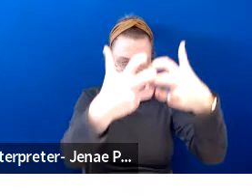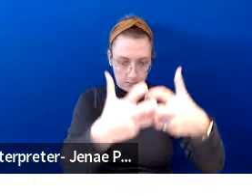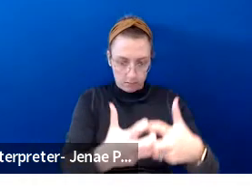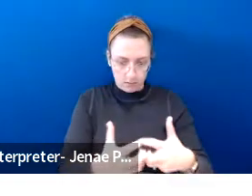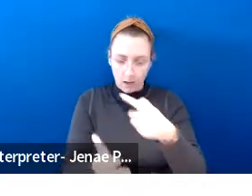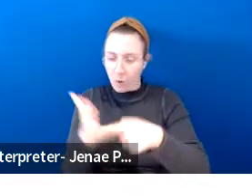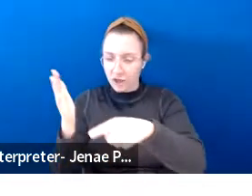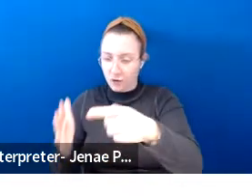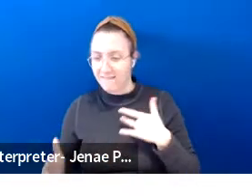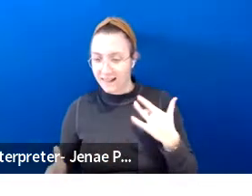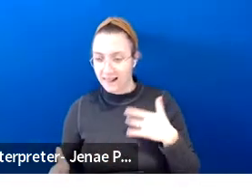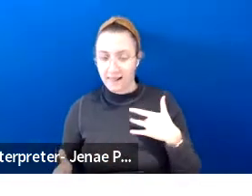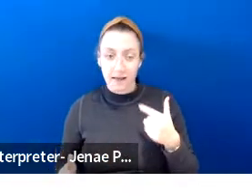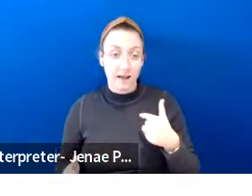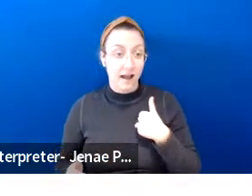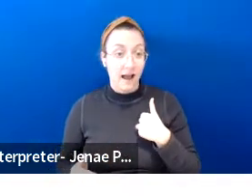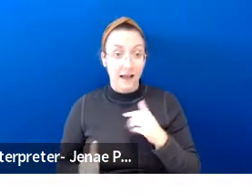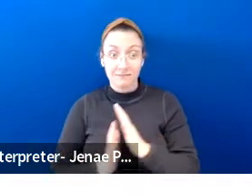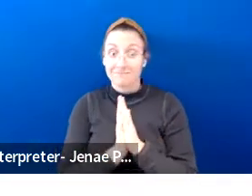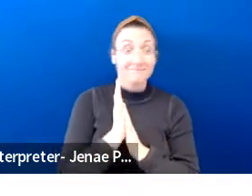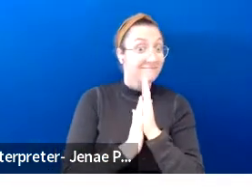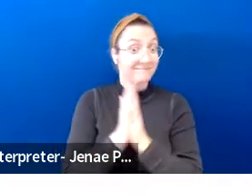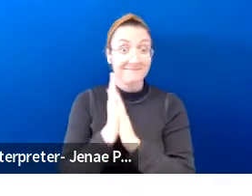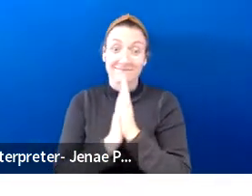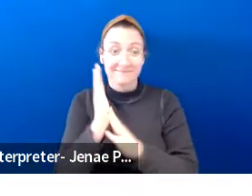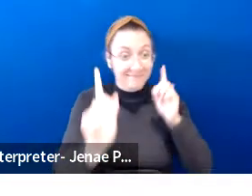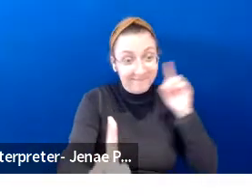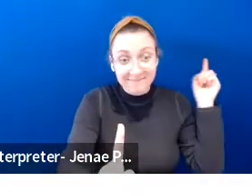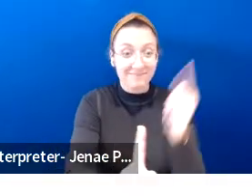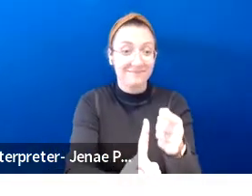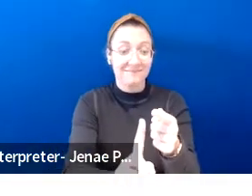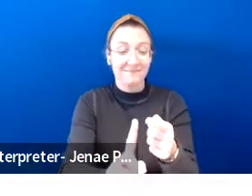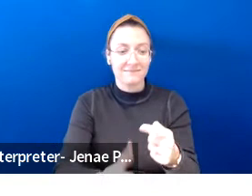I energetically pursue my goals if it's definitely false, you put a one hour, etc.